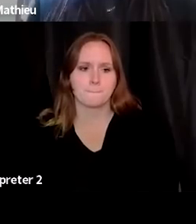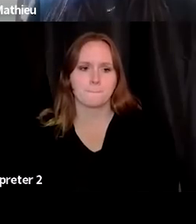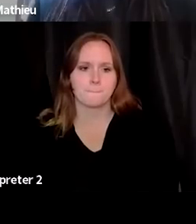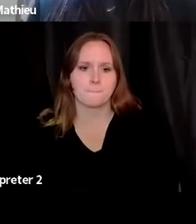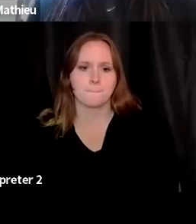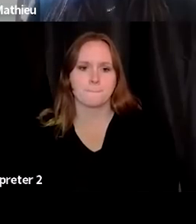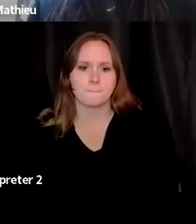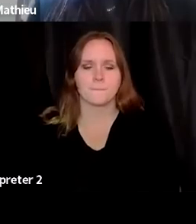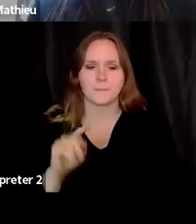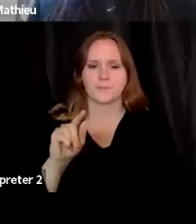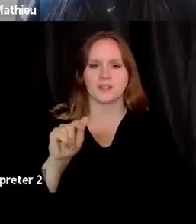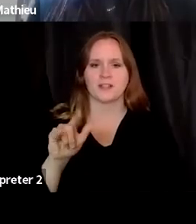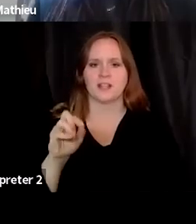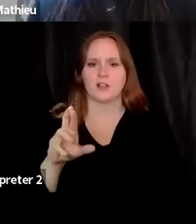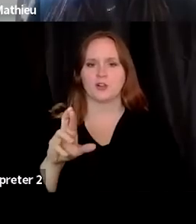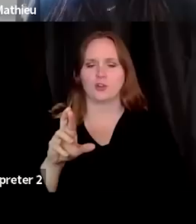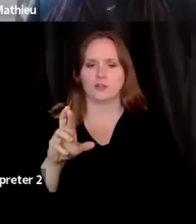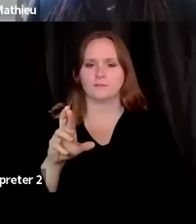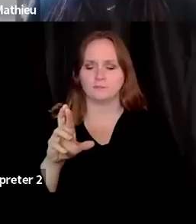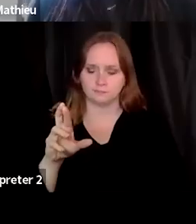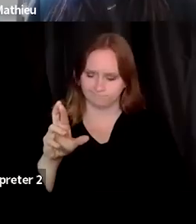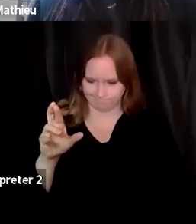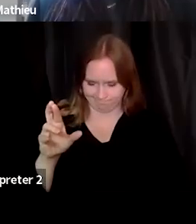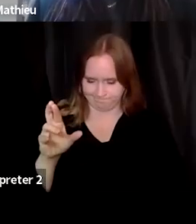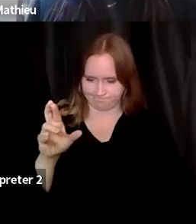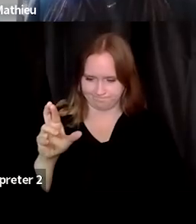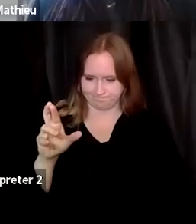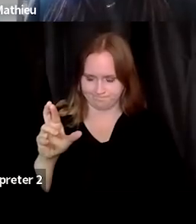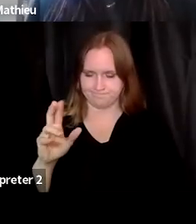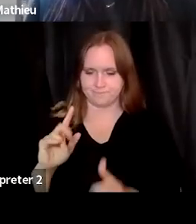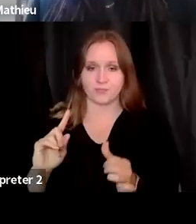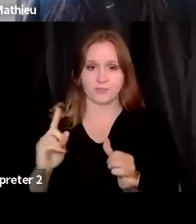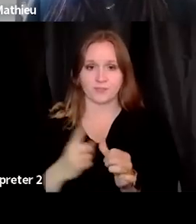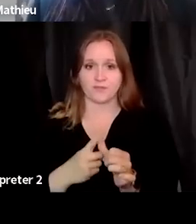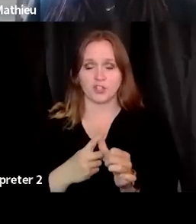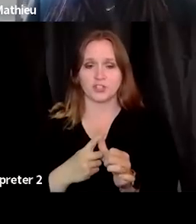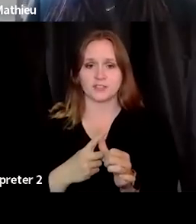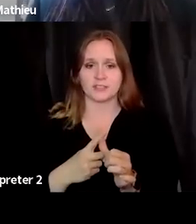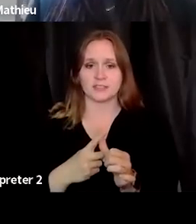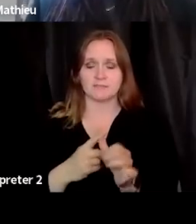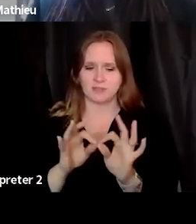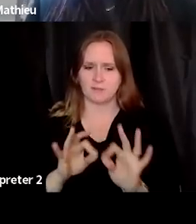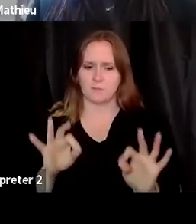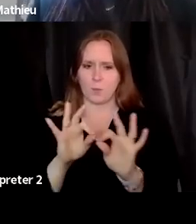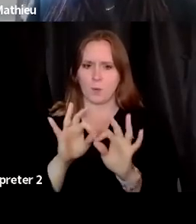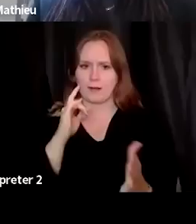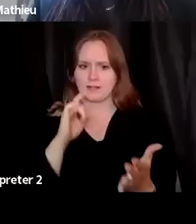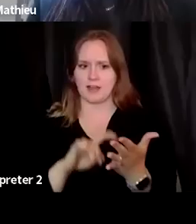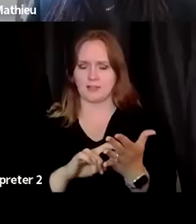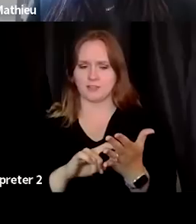That's when I, so, well, first I think it's important to acknowledge before like the big clean out even happens